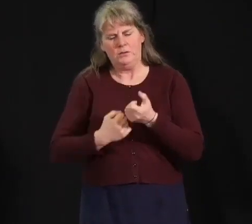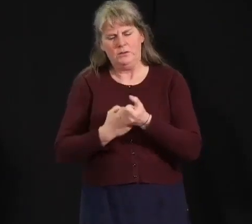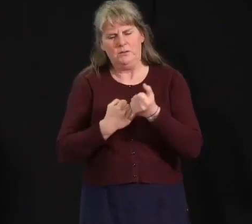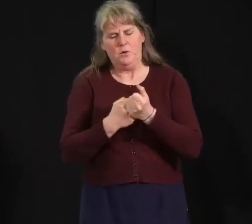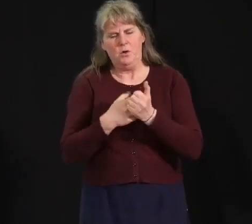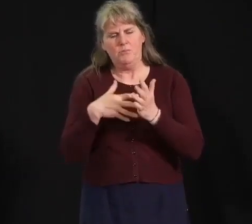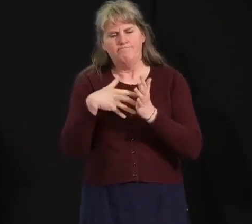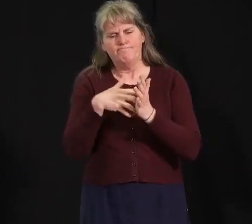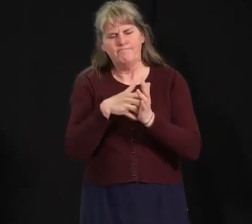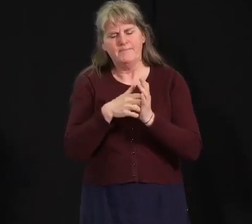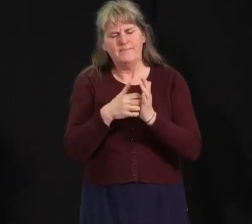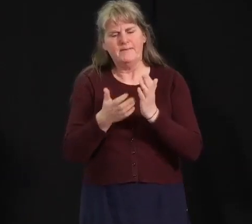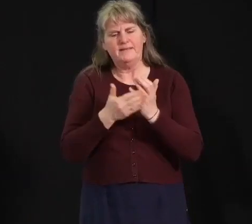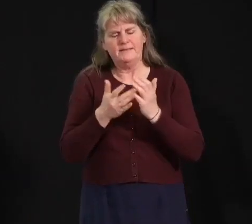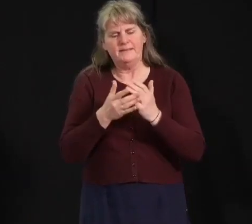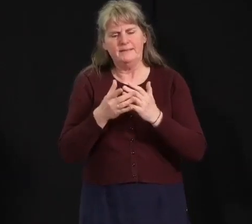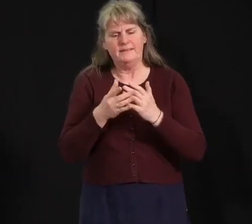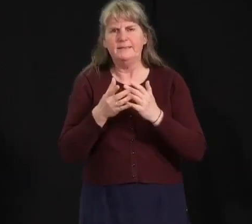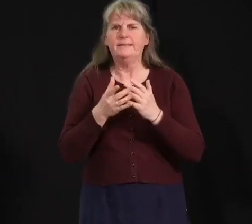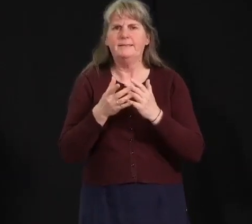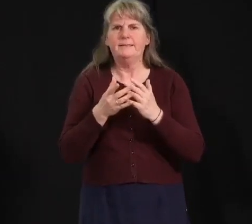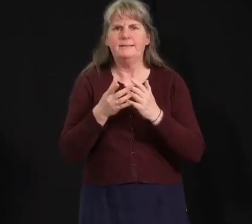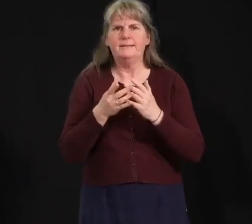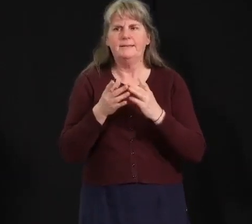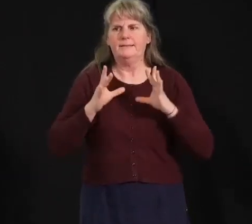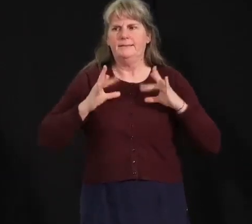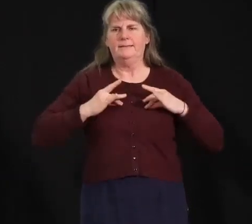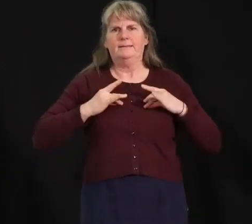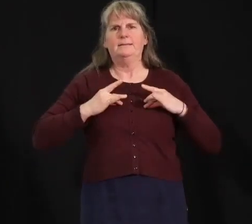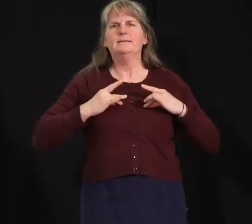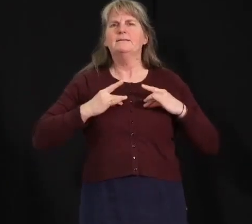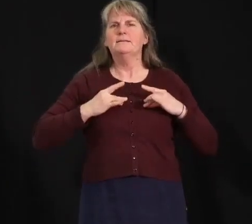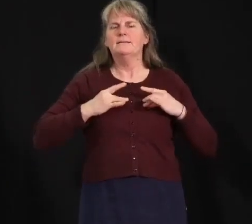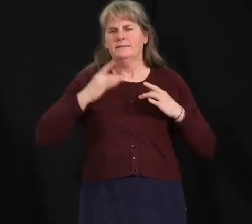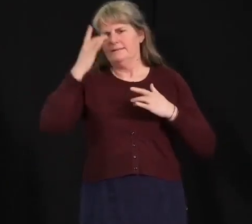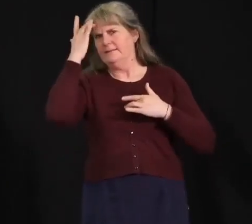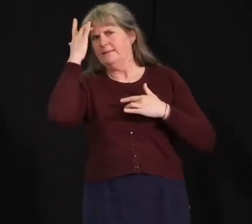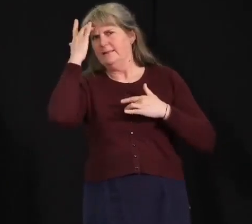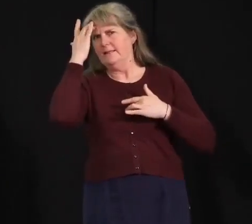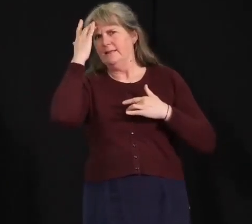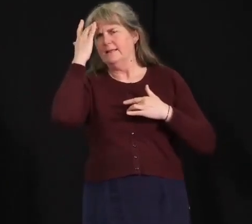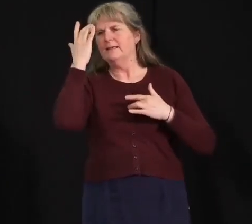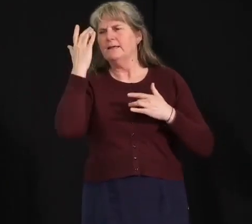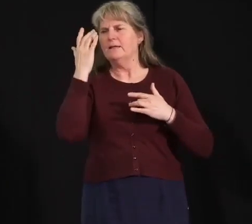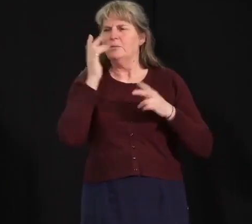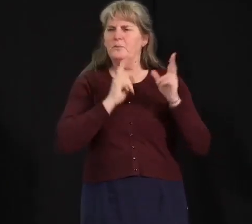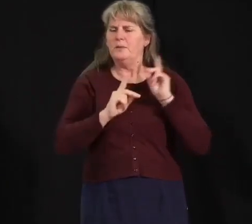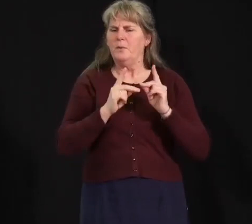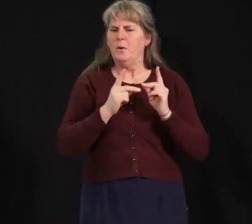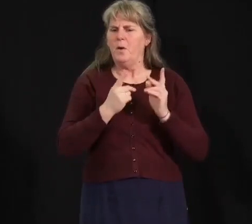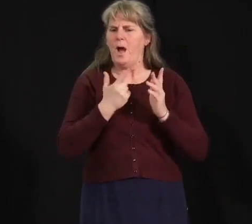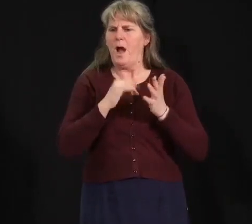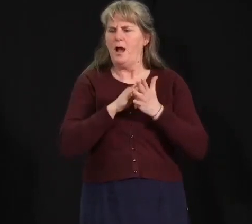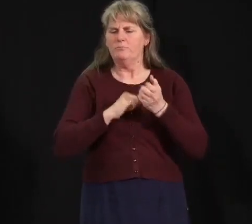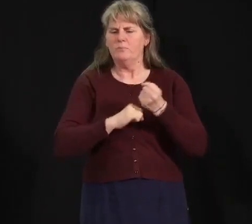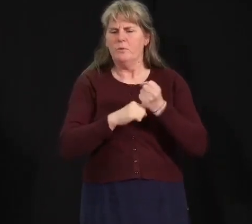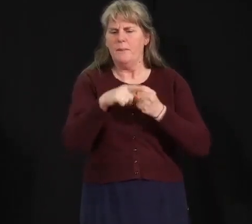hear a little bit more about... The measures at the shelter.